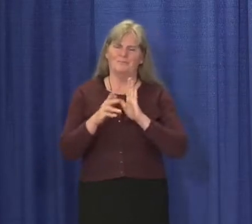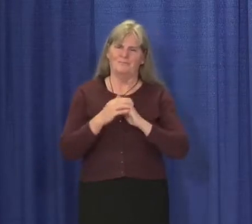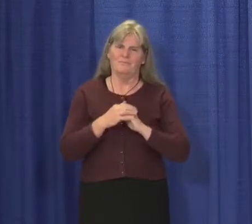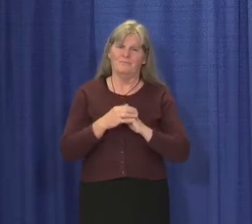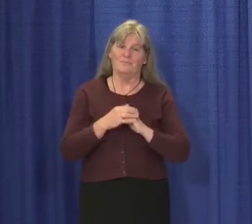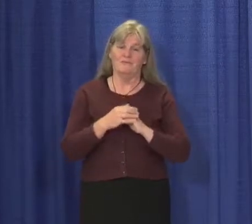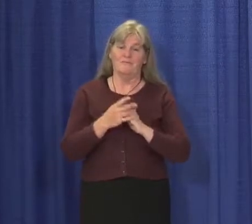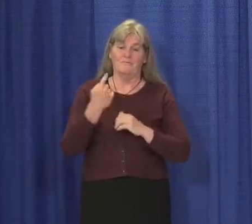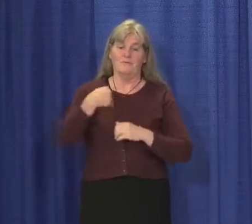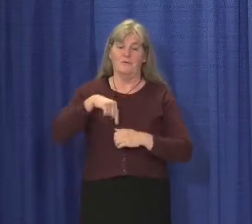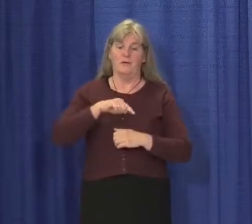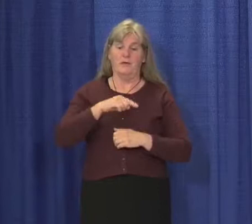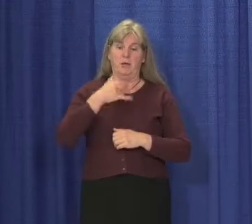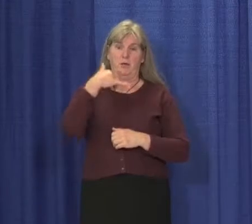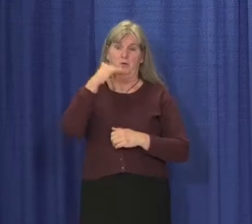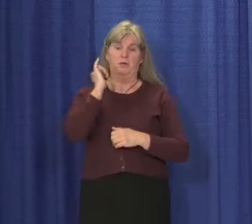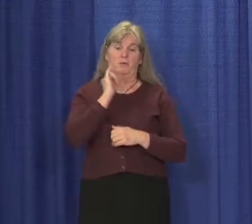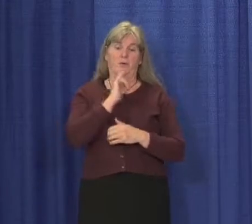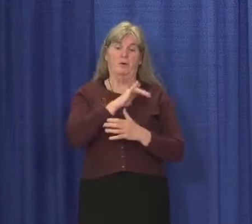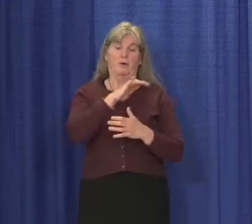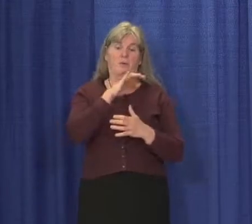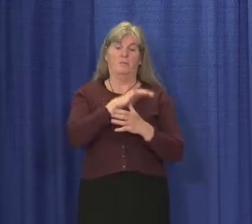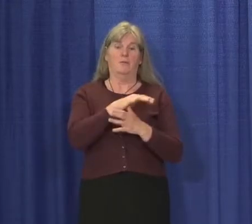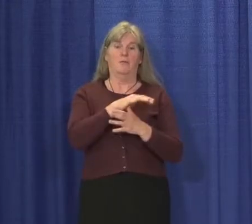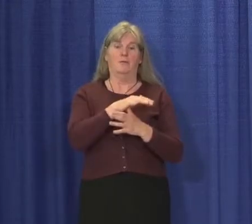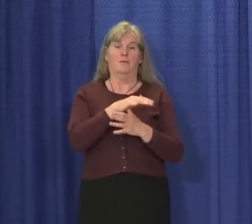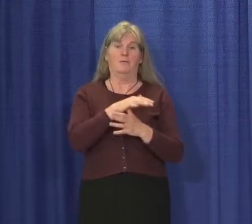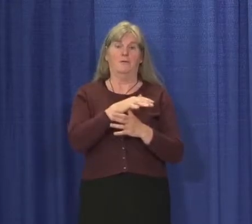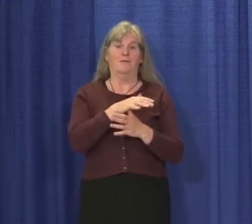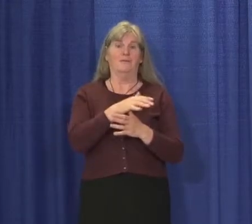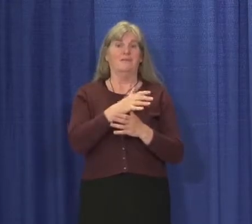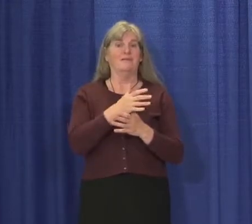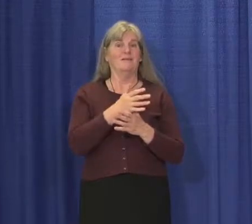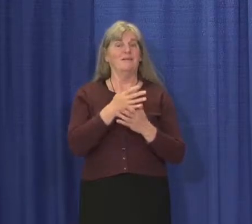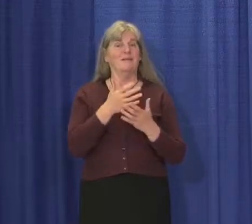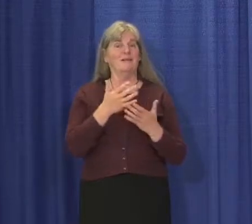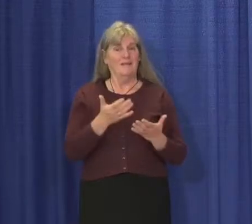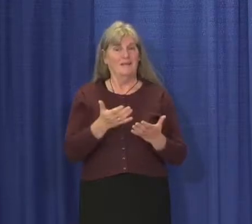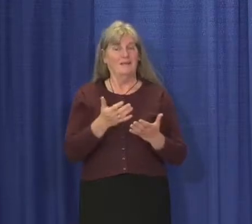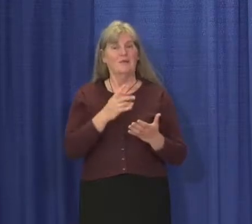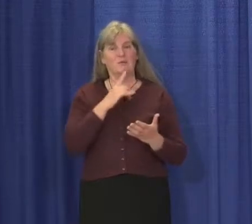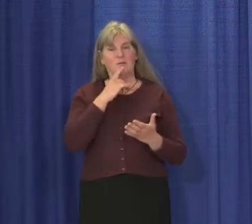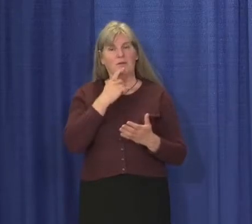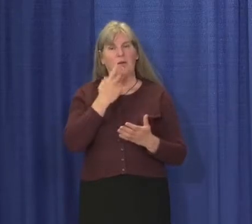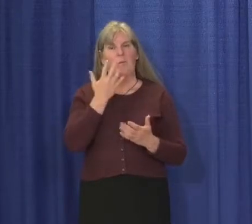priority for us in our jurisdiction is to get to a high